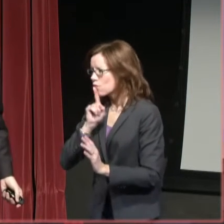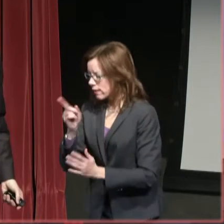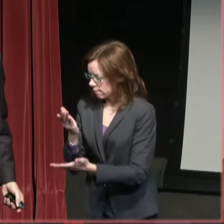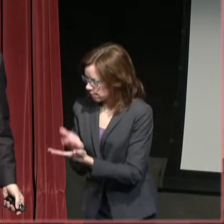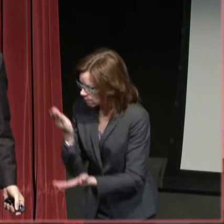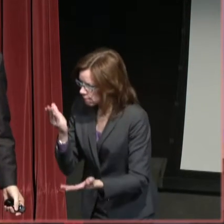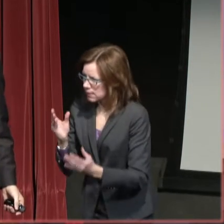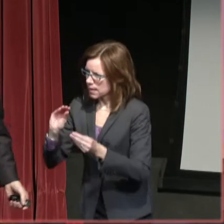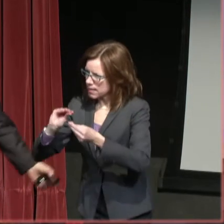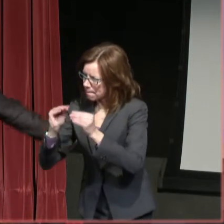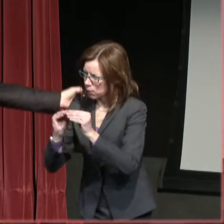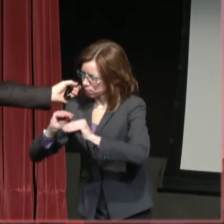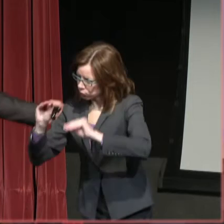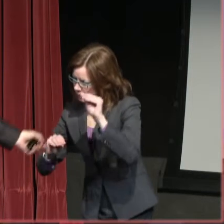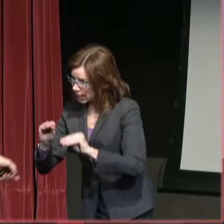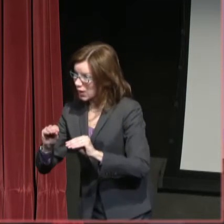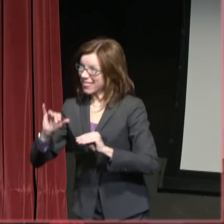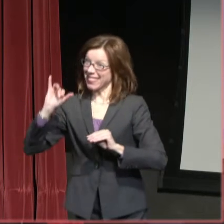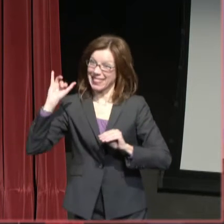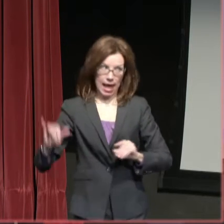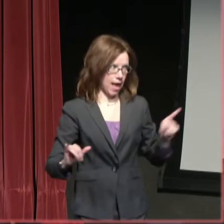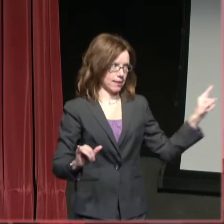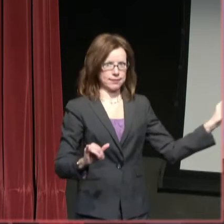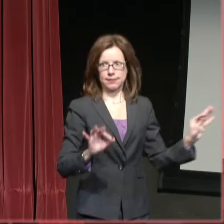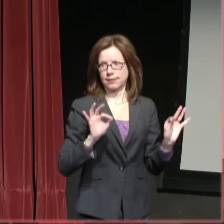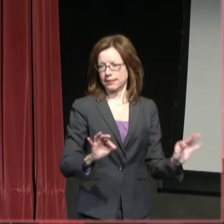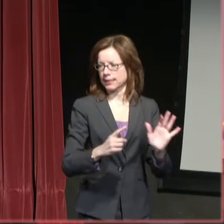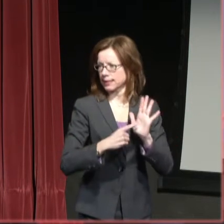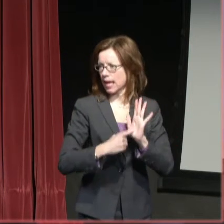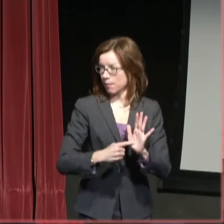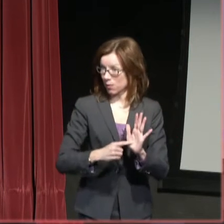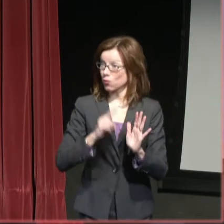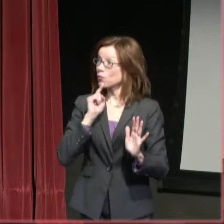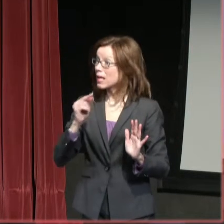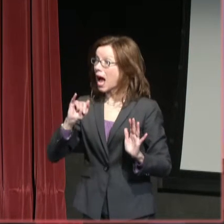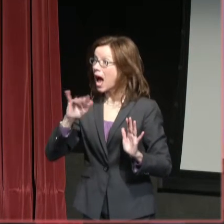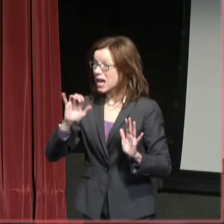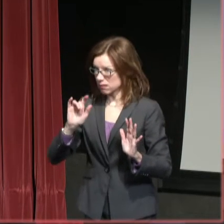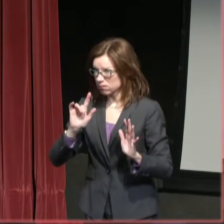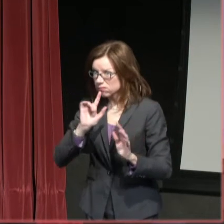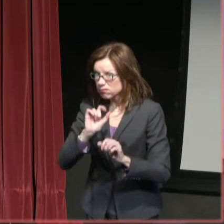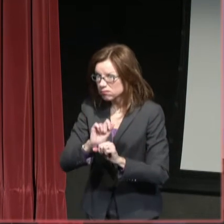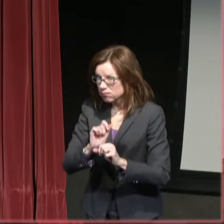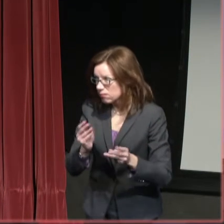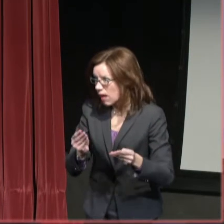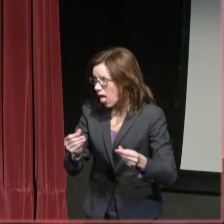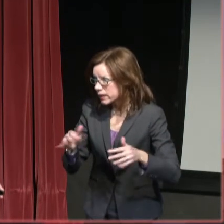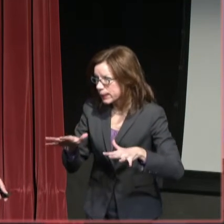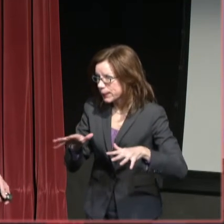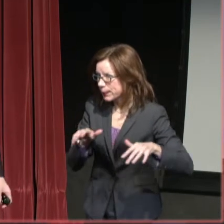as much data as you can, such as this plot here.